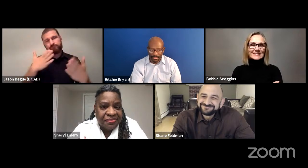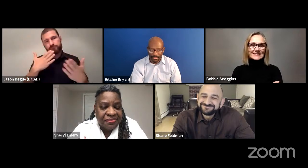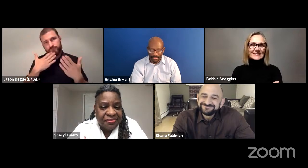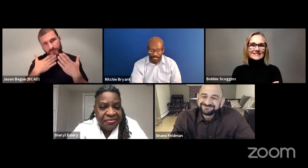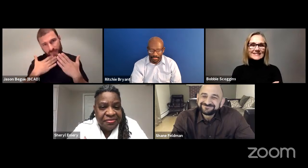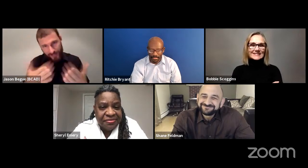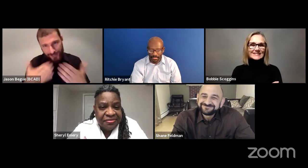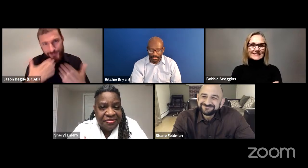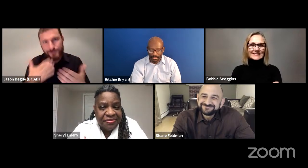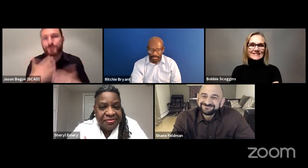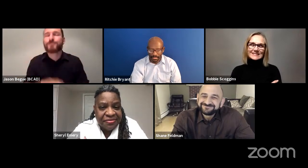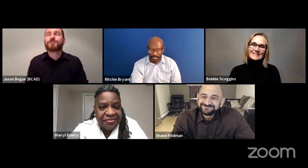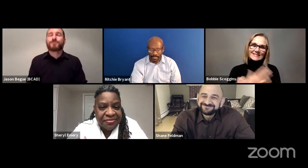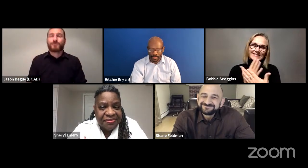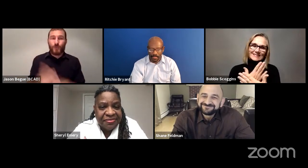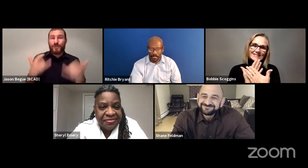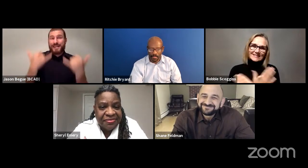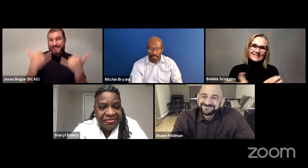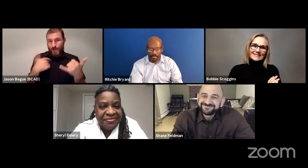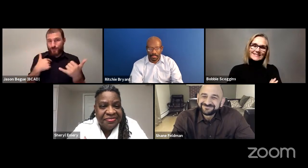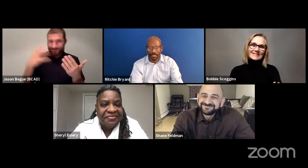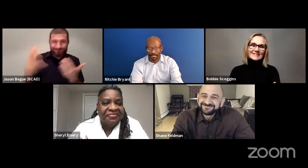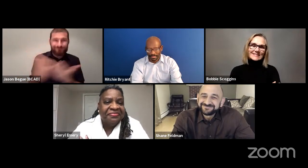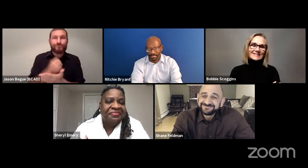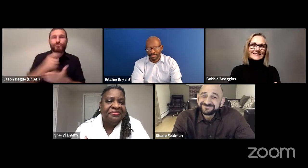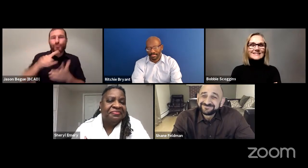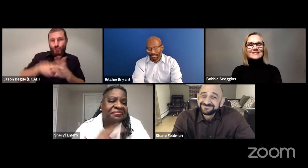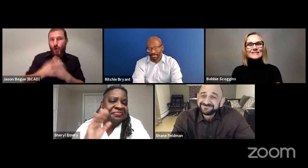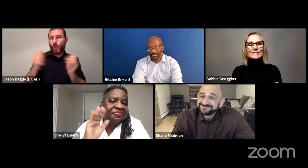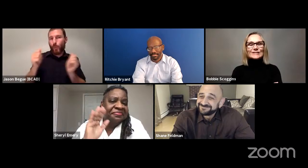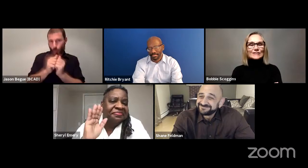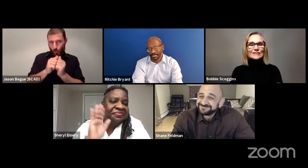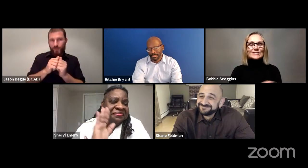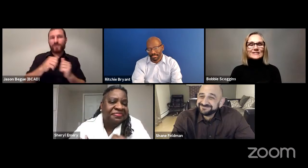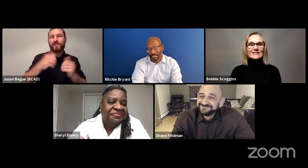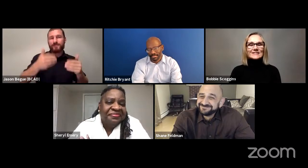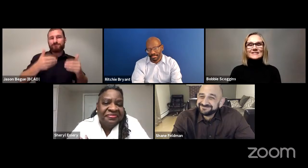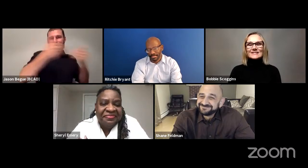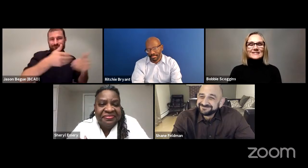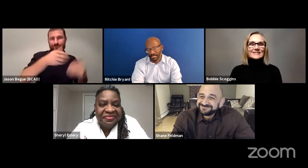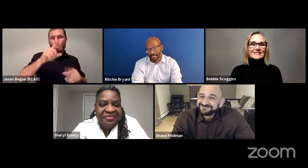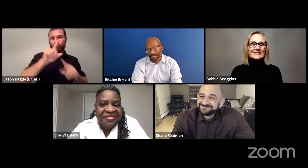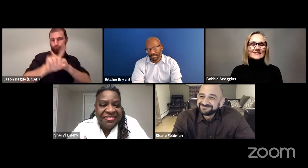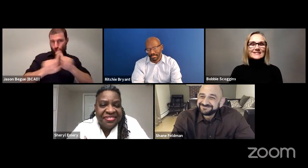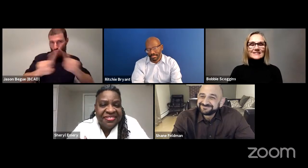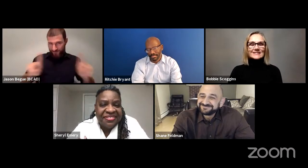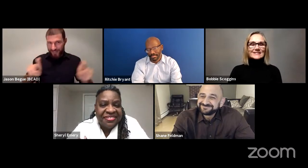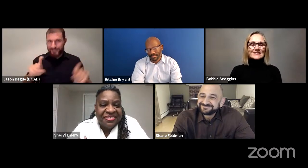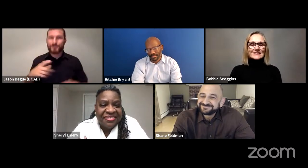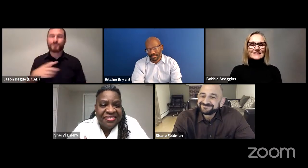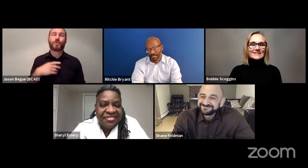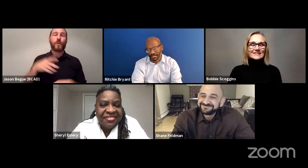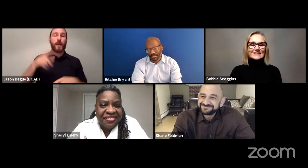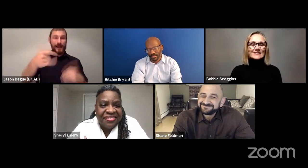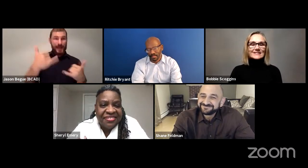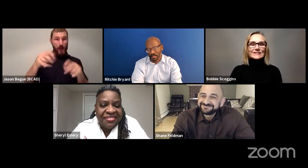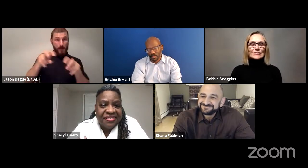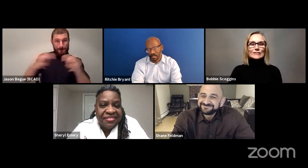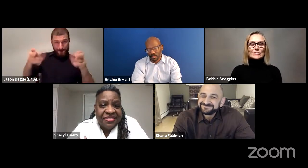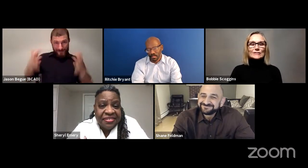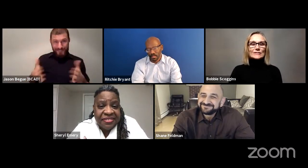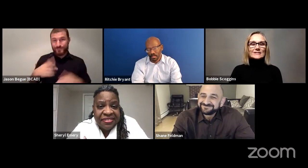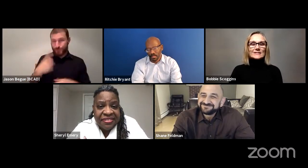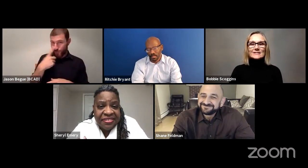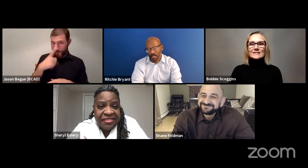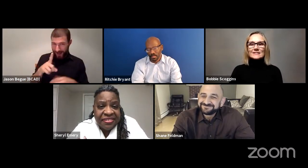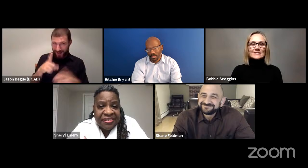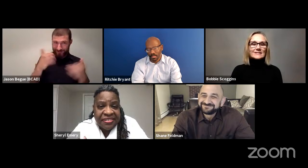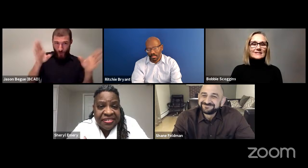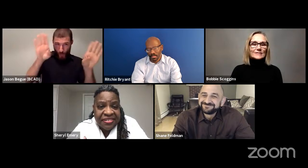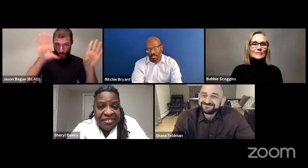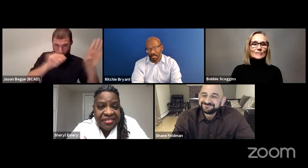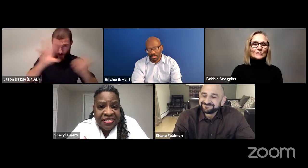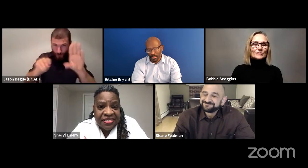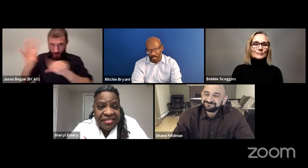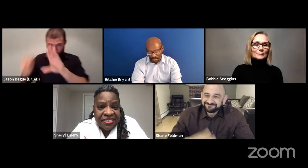also talking about oversight. Thank you for everybody's insights. So for our panelists,